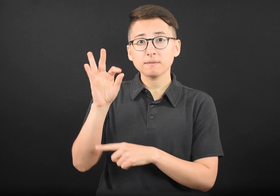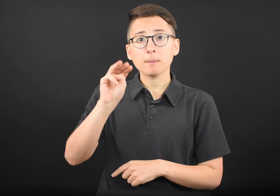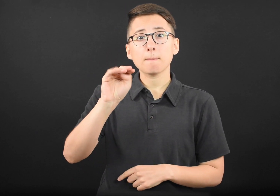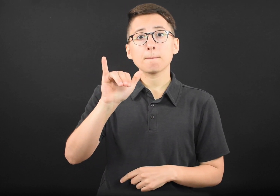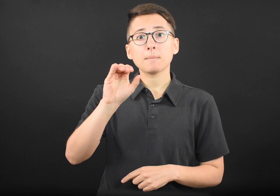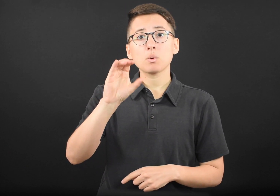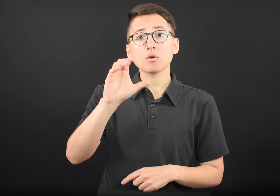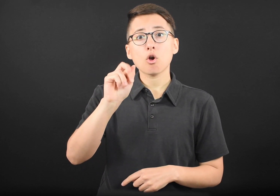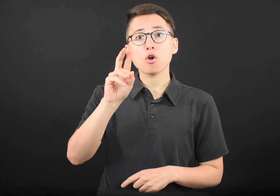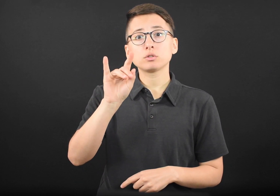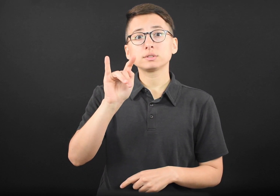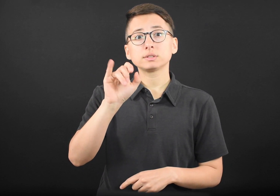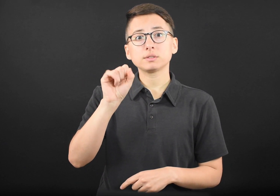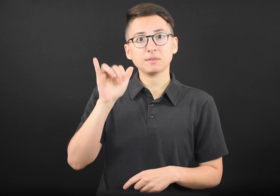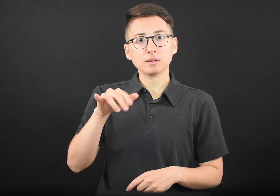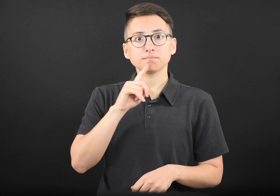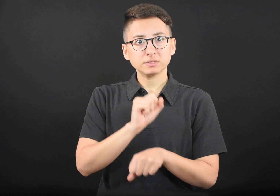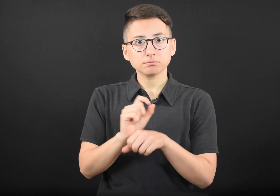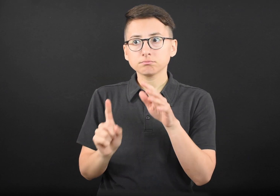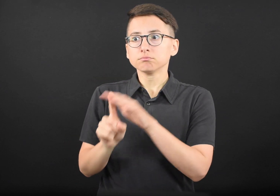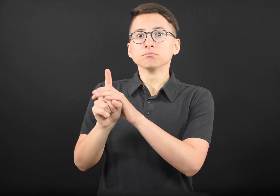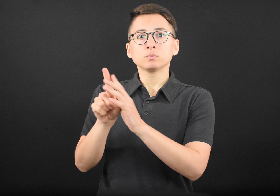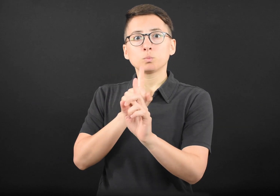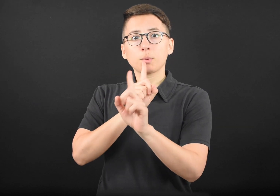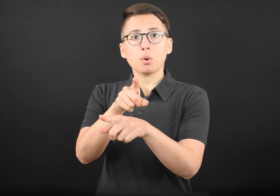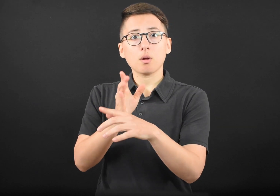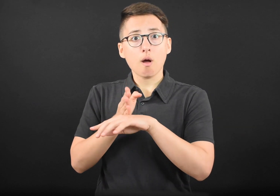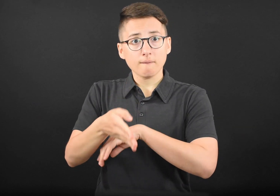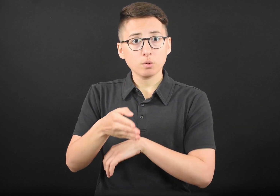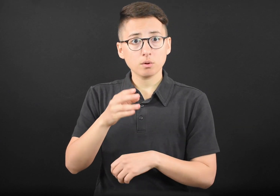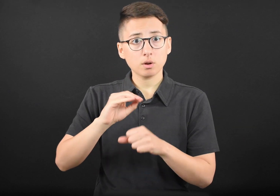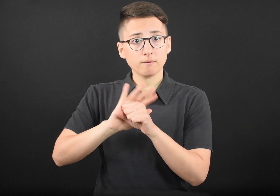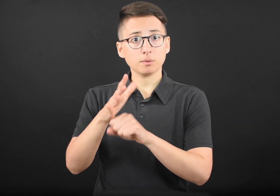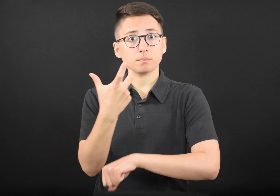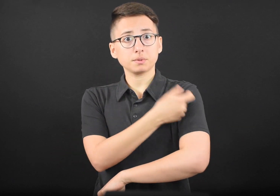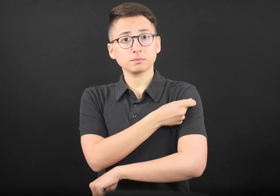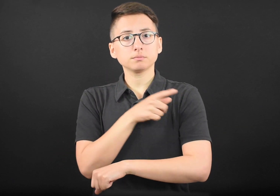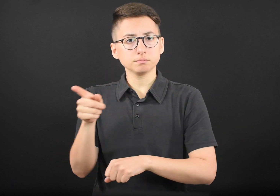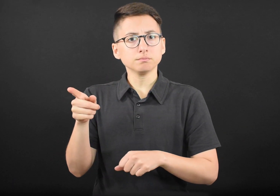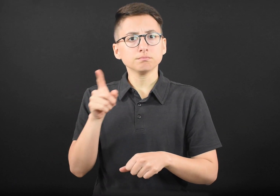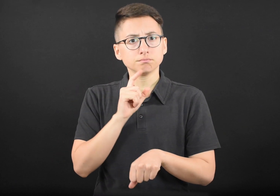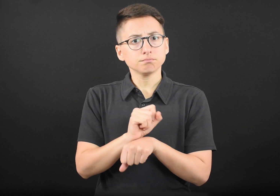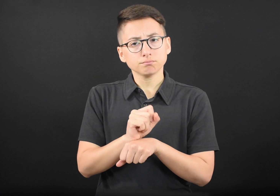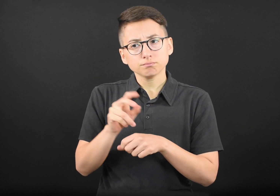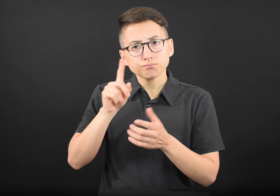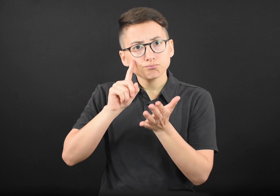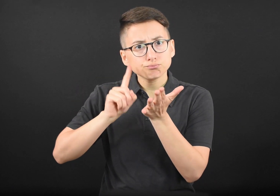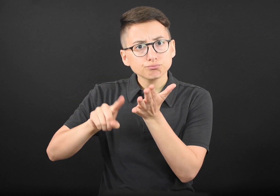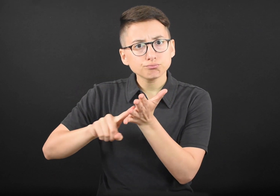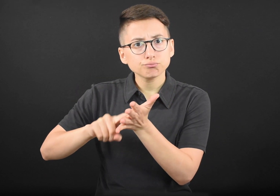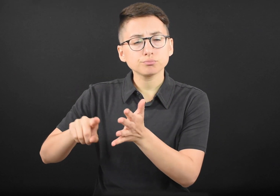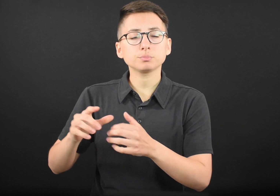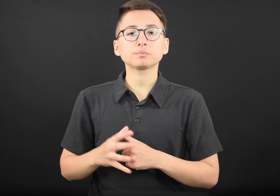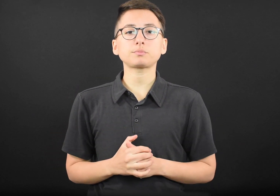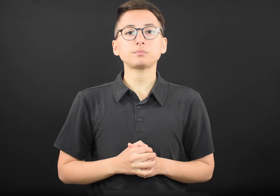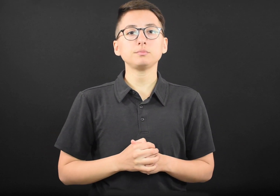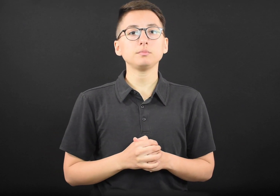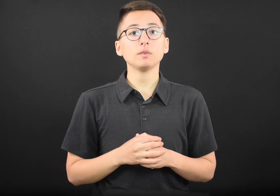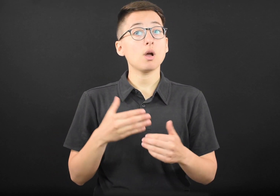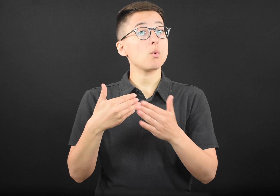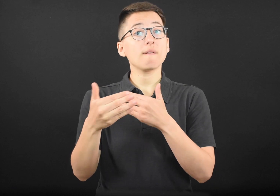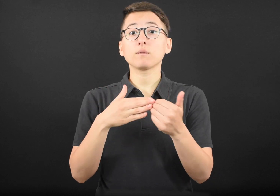myocarditis that have been reported after COVID-19 vaccination are being investigated. However,